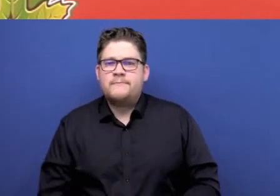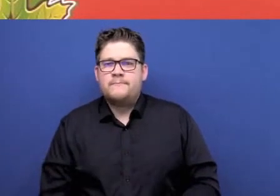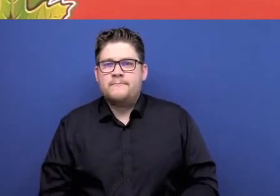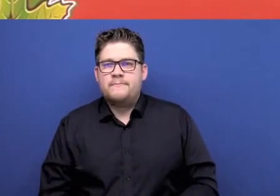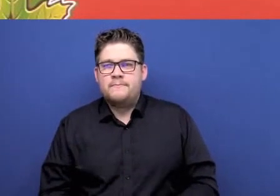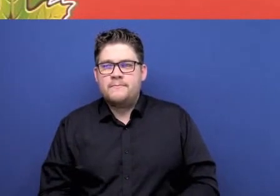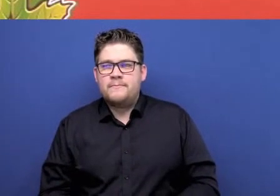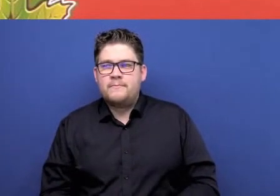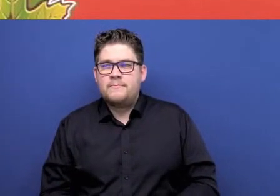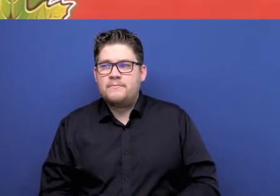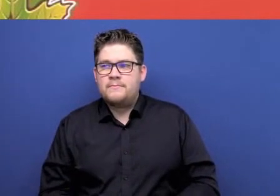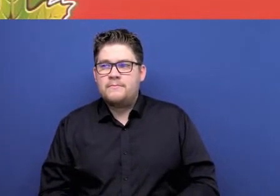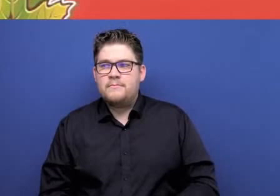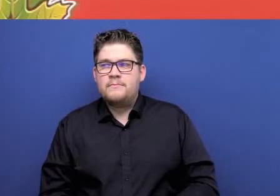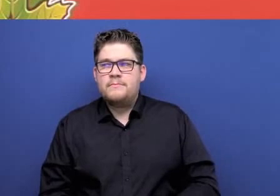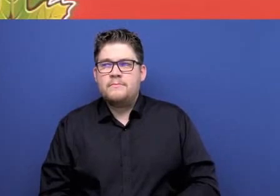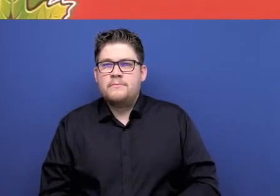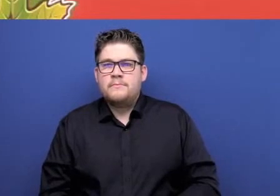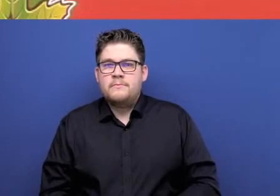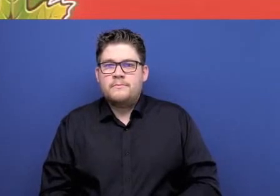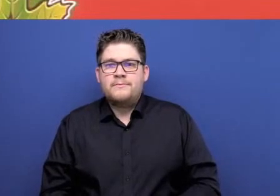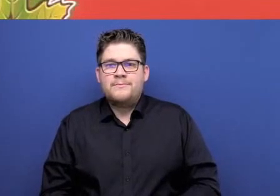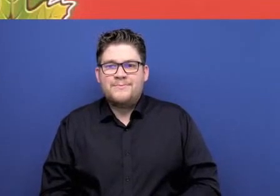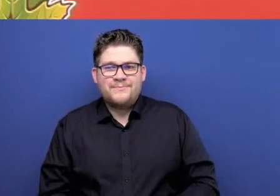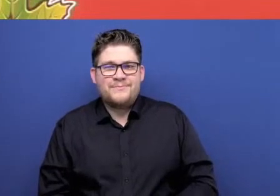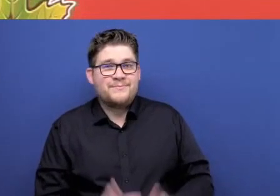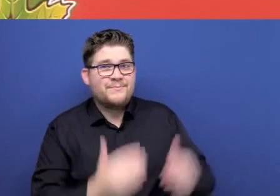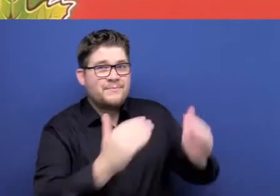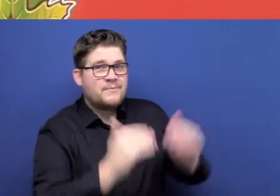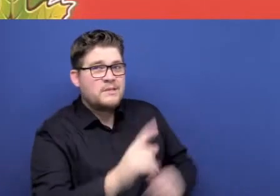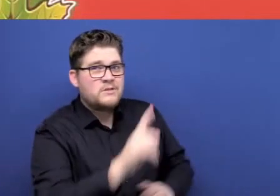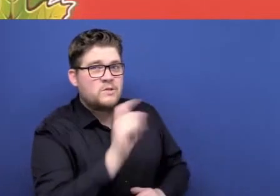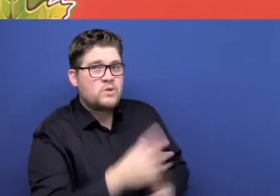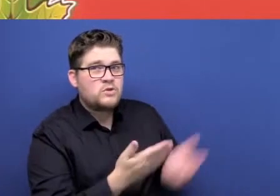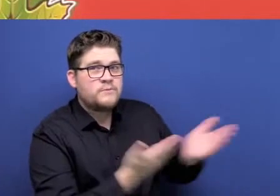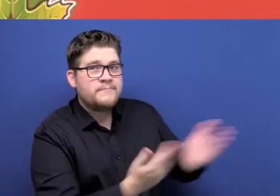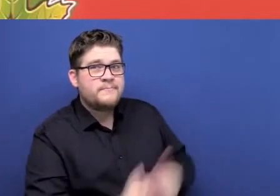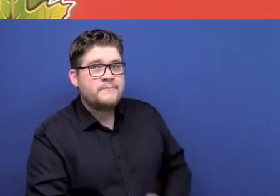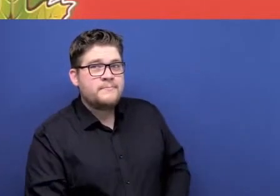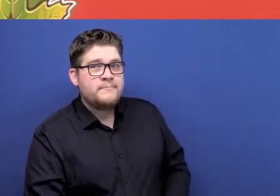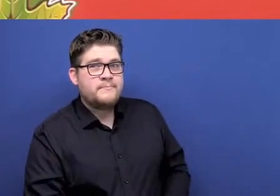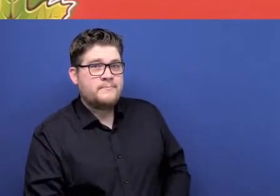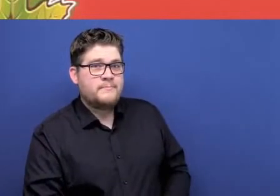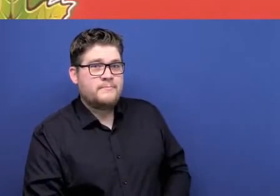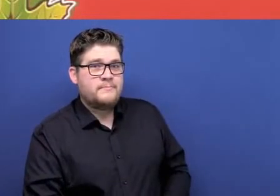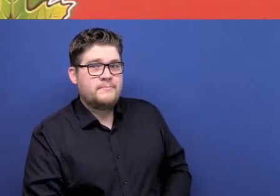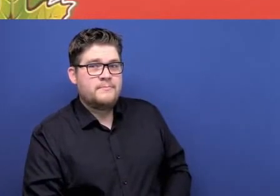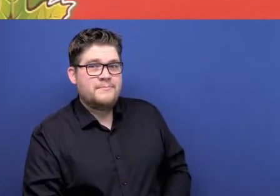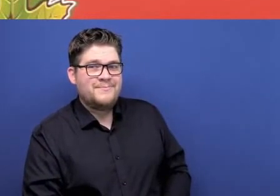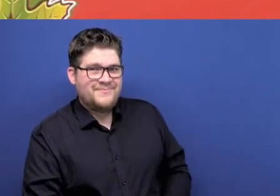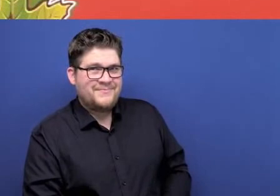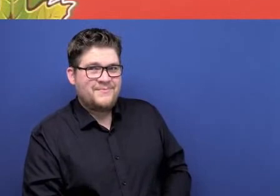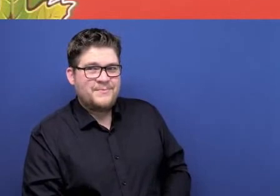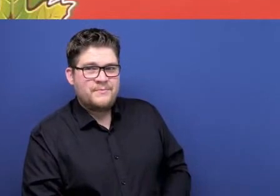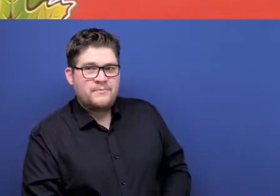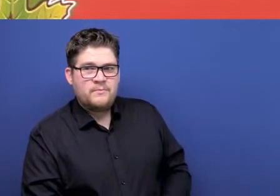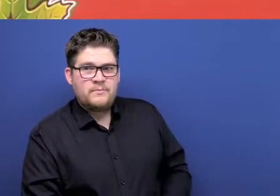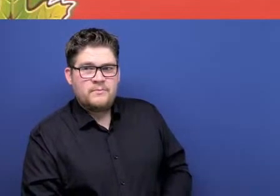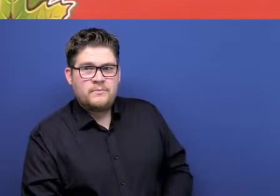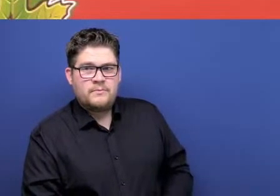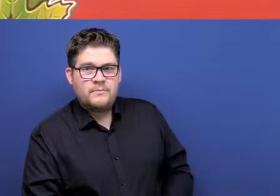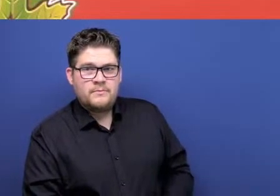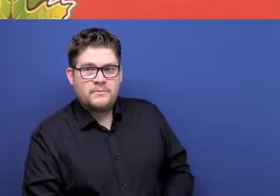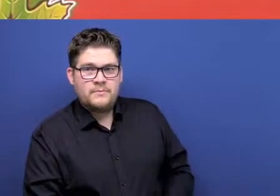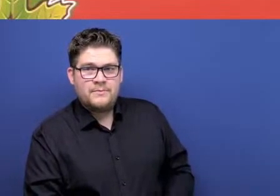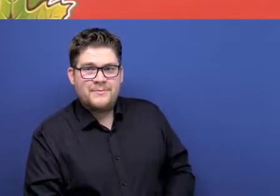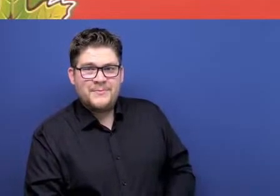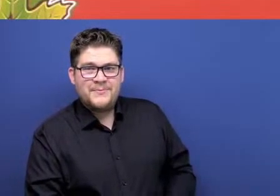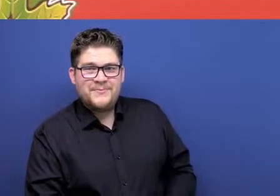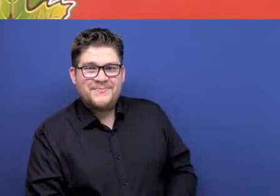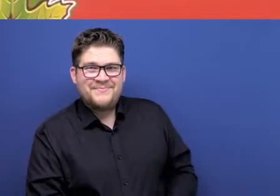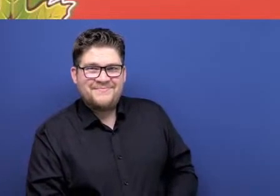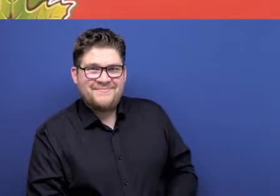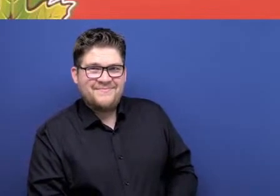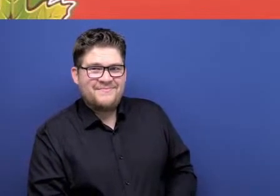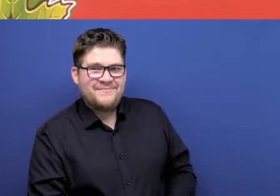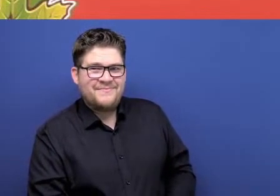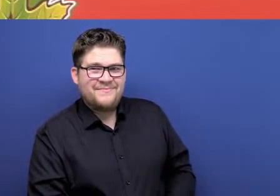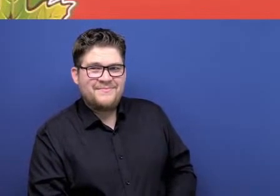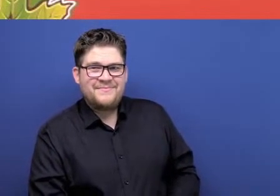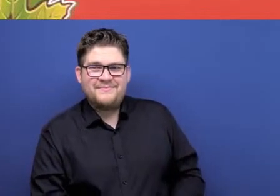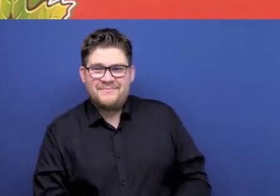News. Yes. Hello? Um like. My